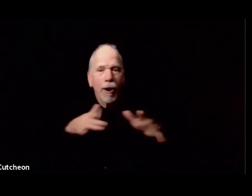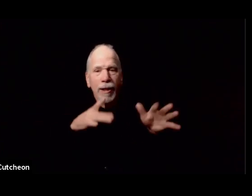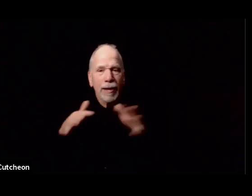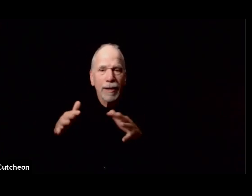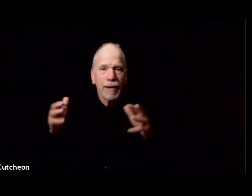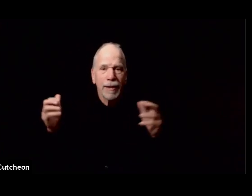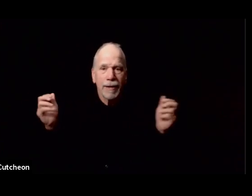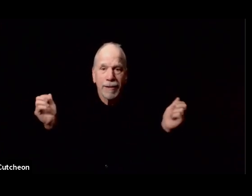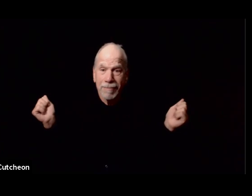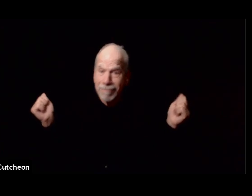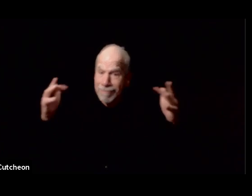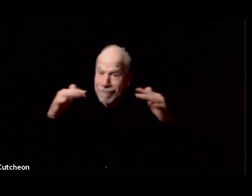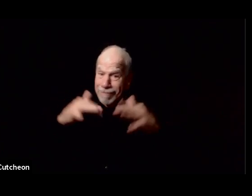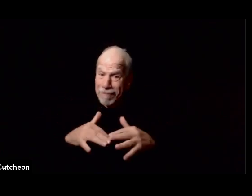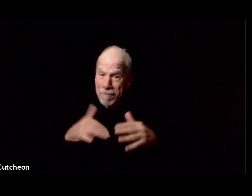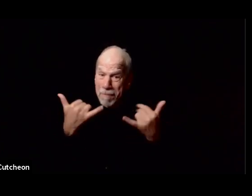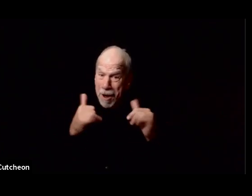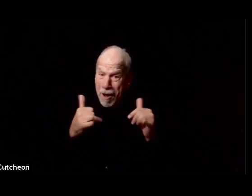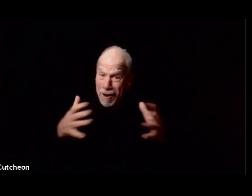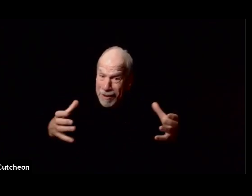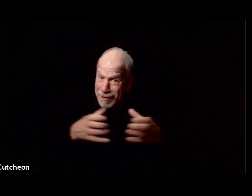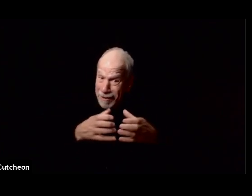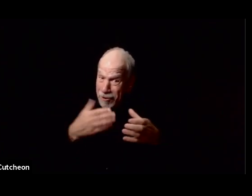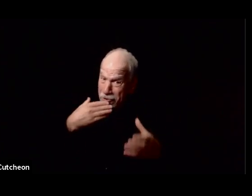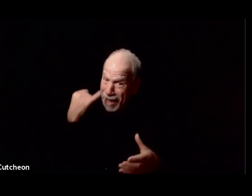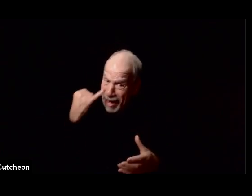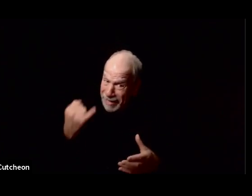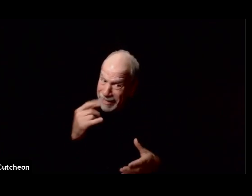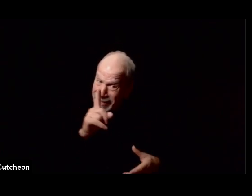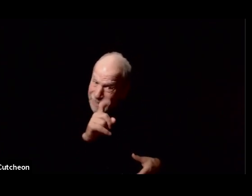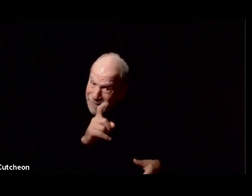Commissioner Malcolm: Well we think you know as we said before the outdoors is a much much